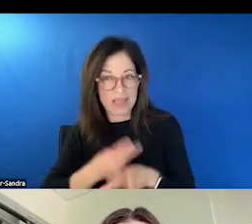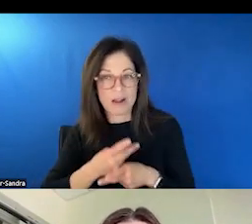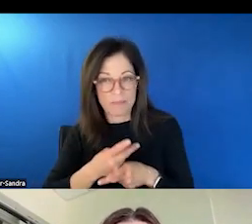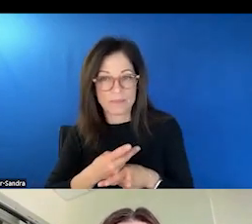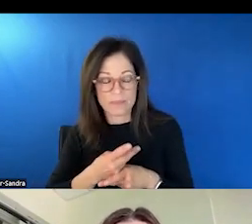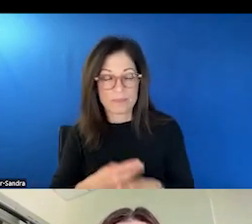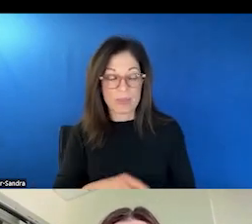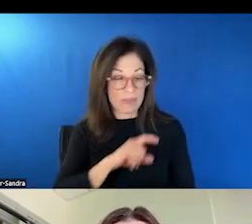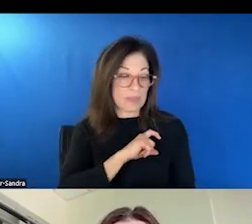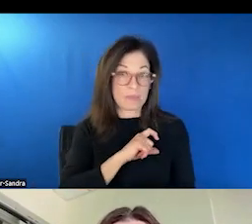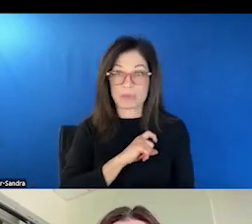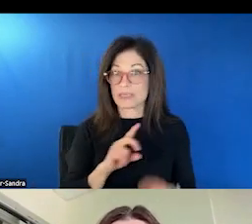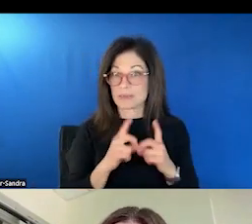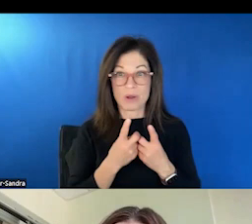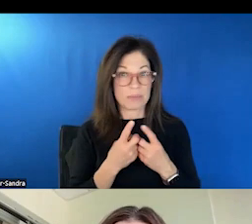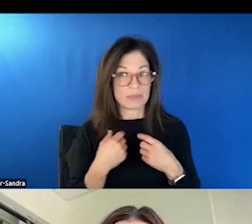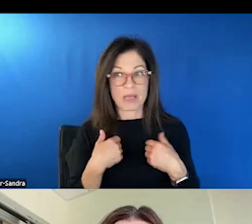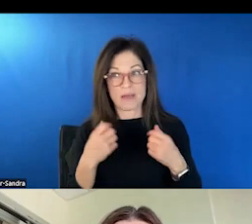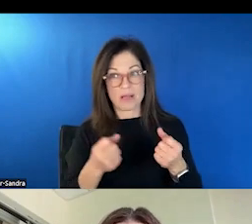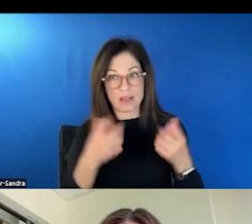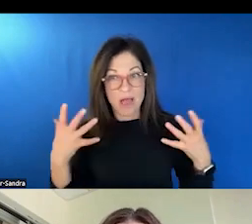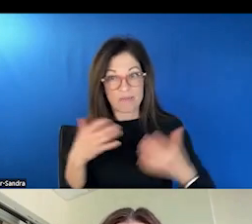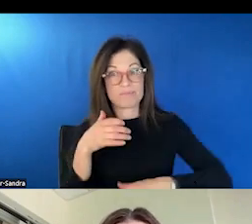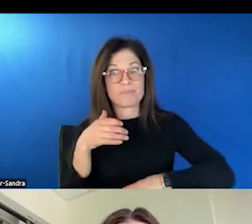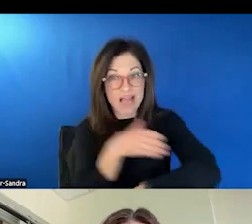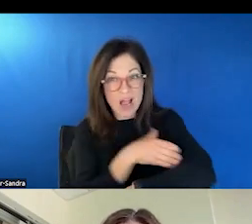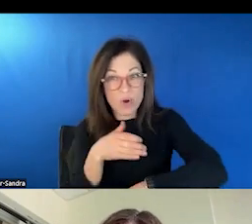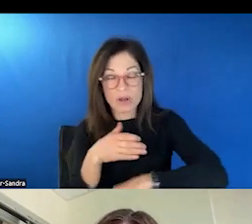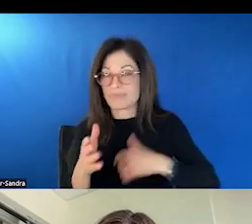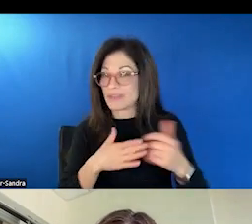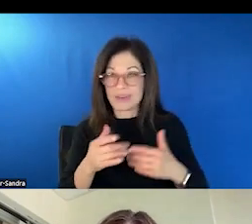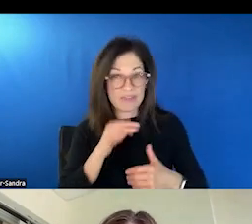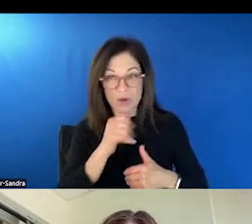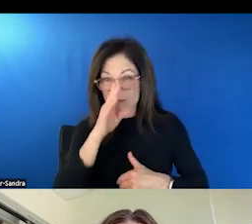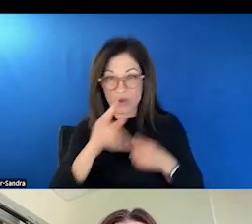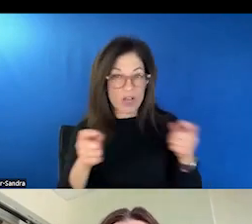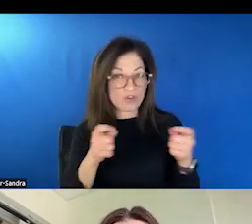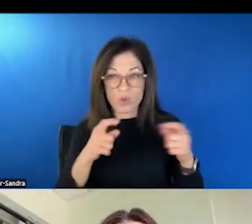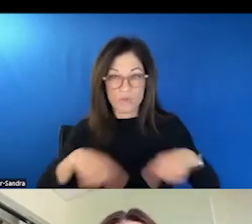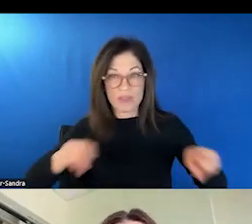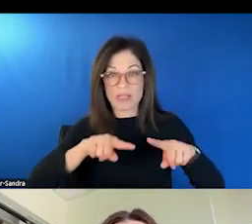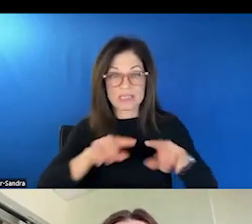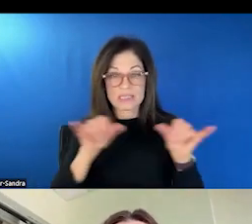DEPARTMENTS HAVE A LOT OF POWER AND THEY HAVE THE POWER TO